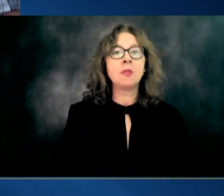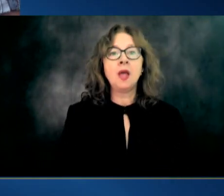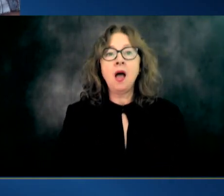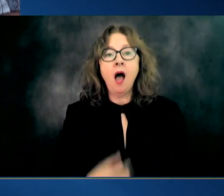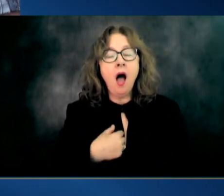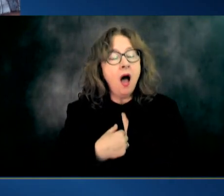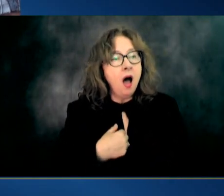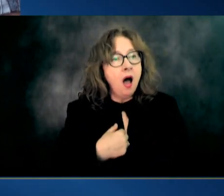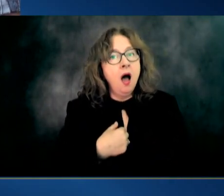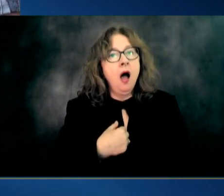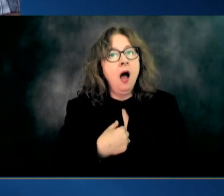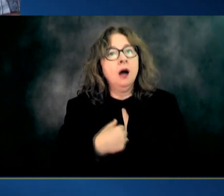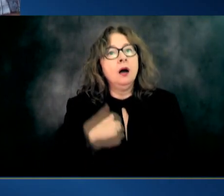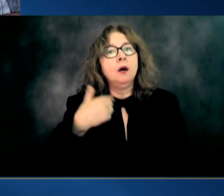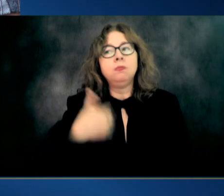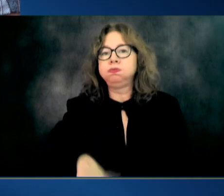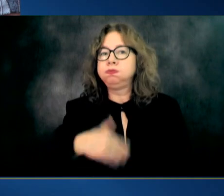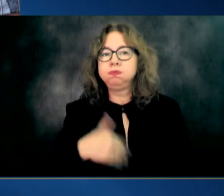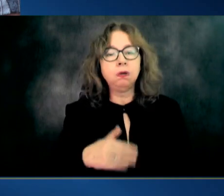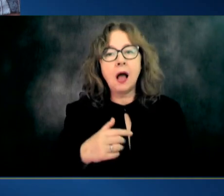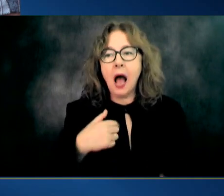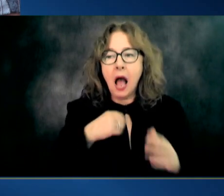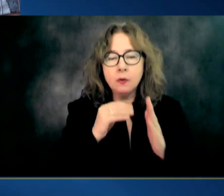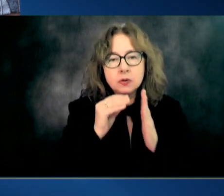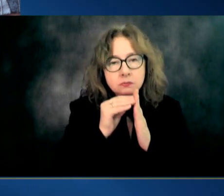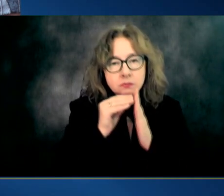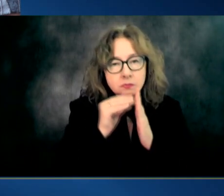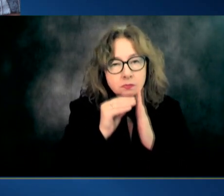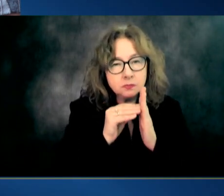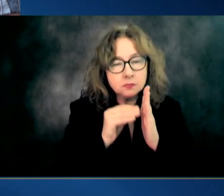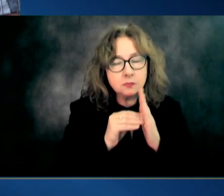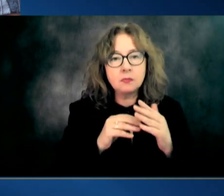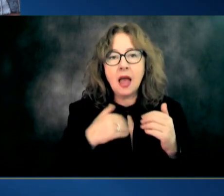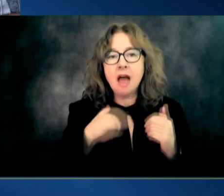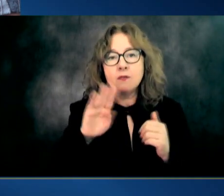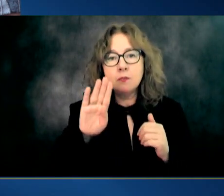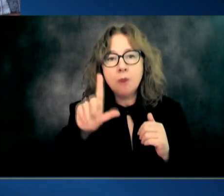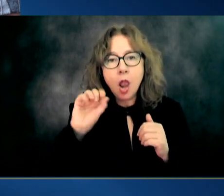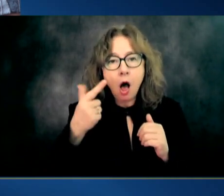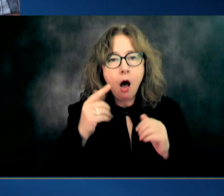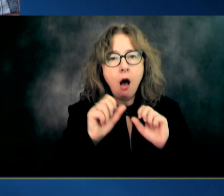I was very meticulous about keeping a blog and just documenting it. Because I knew,